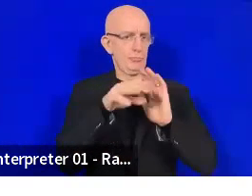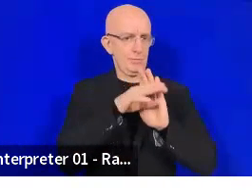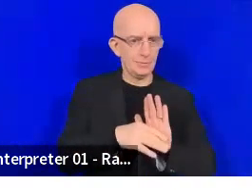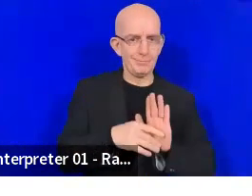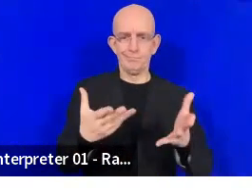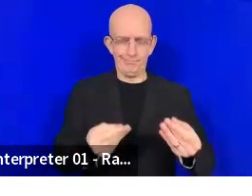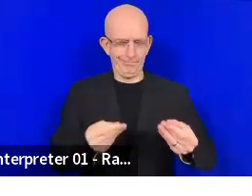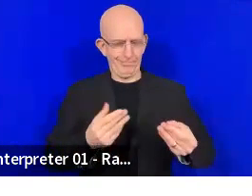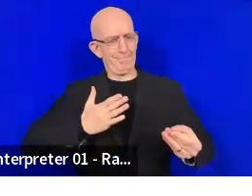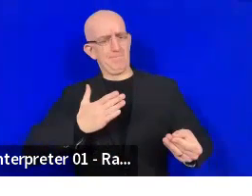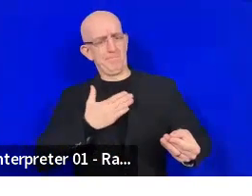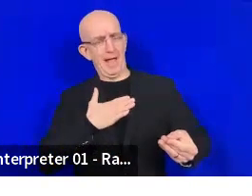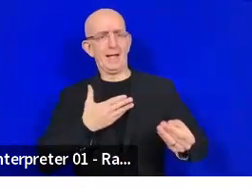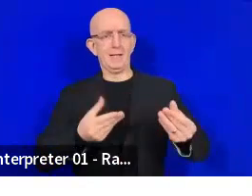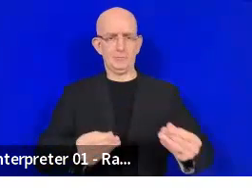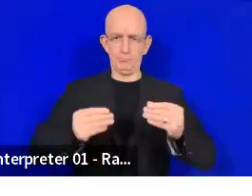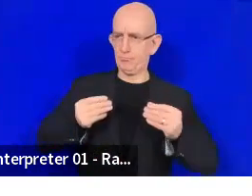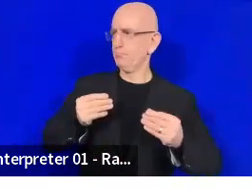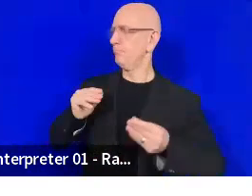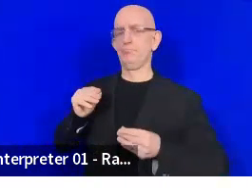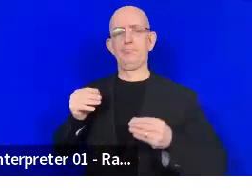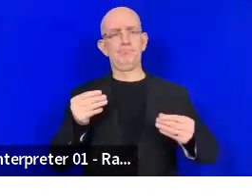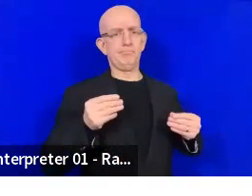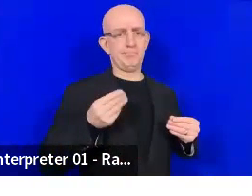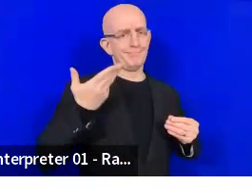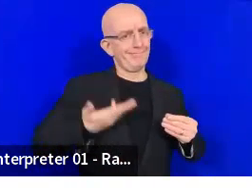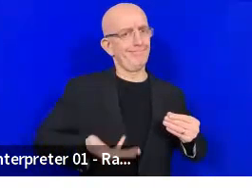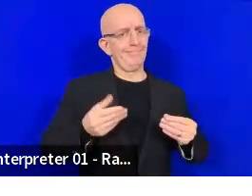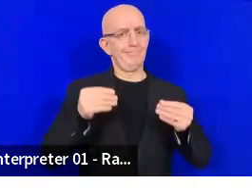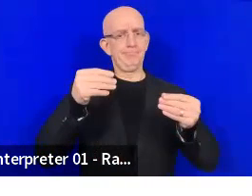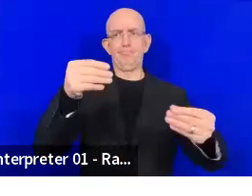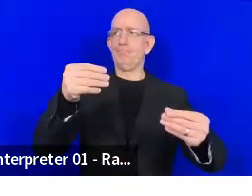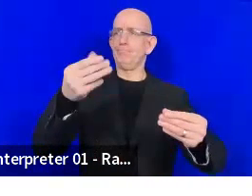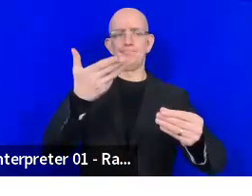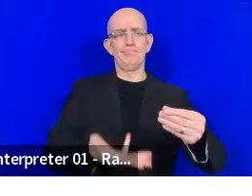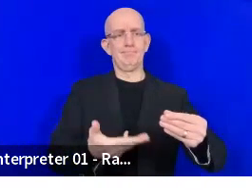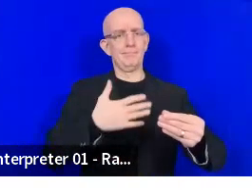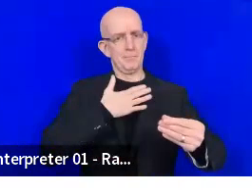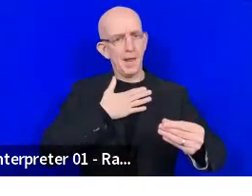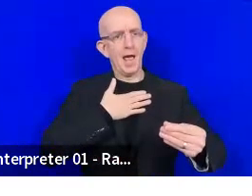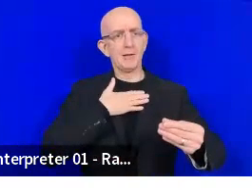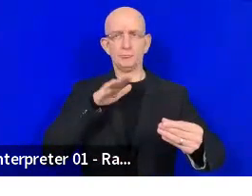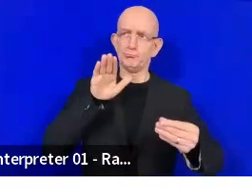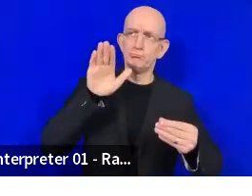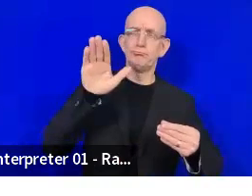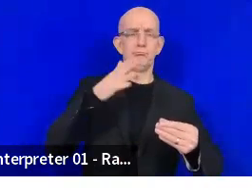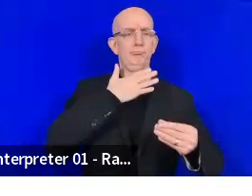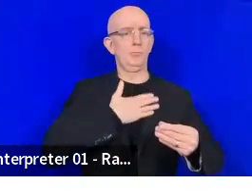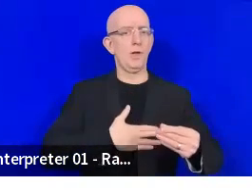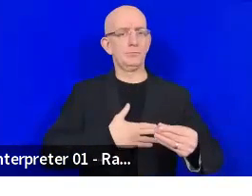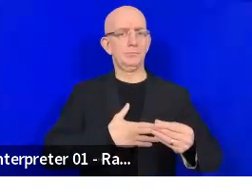It's for everybody to take it, disseminate it, promote it as you see it makes sense.